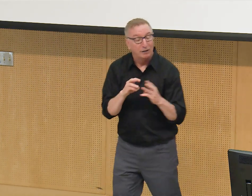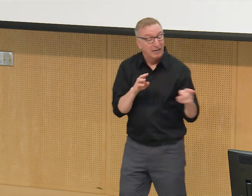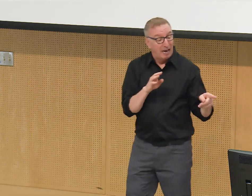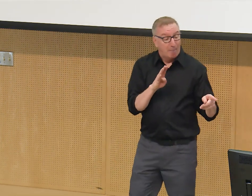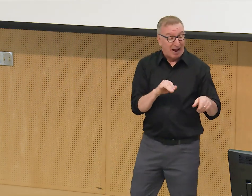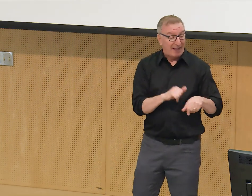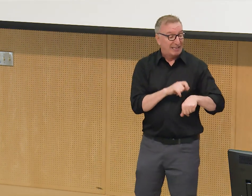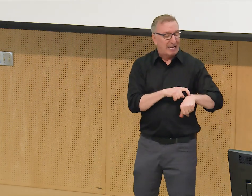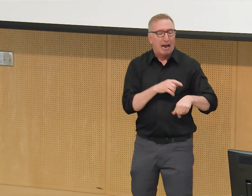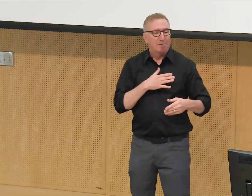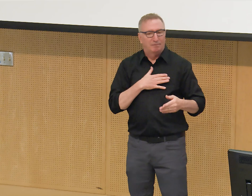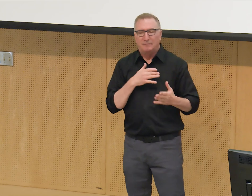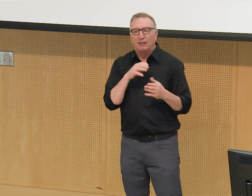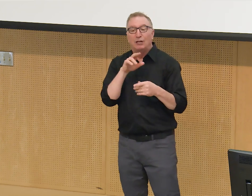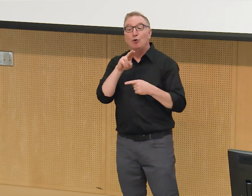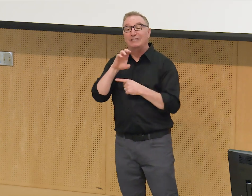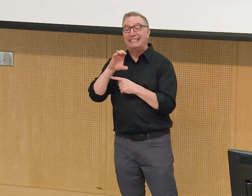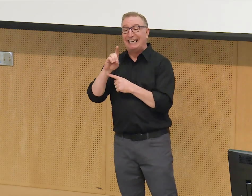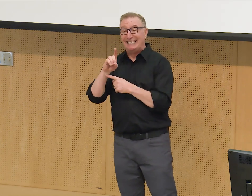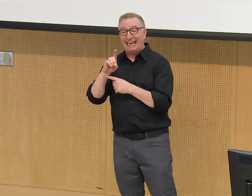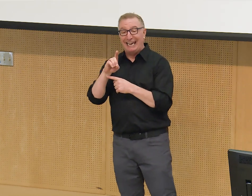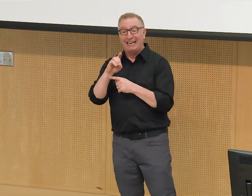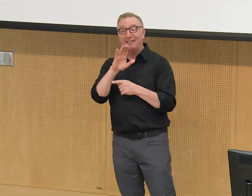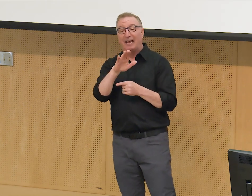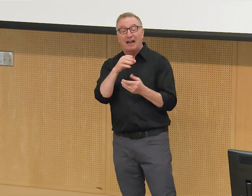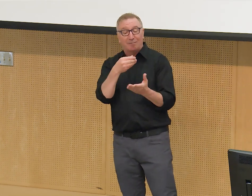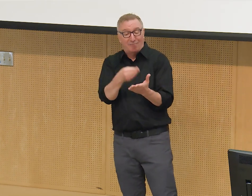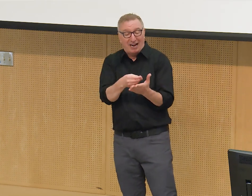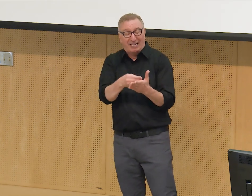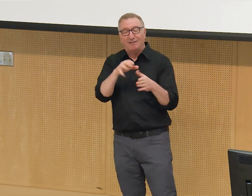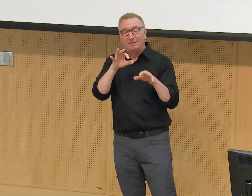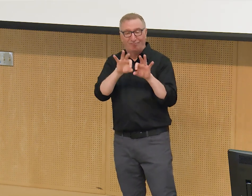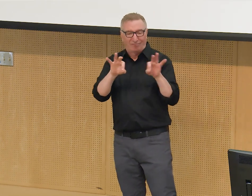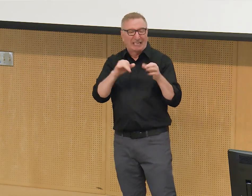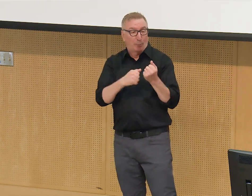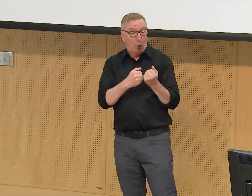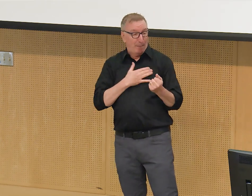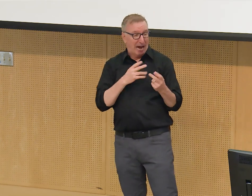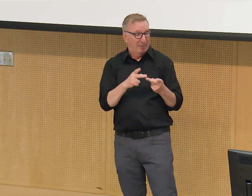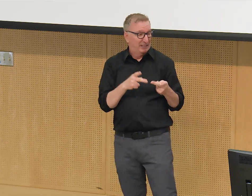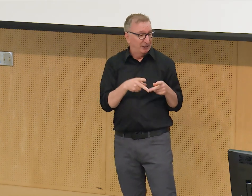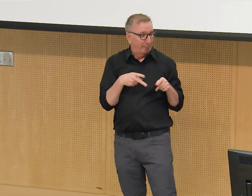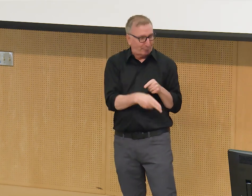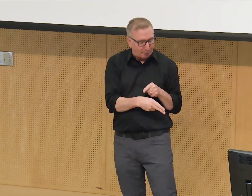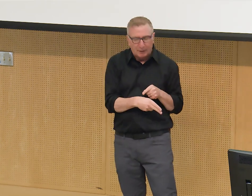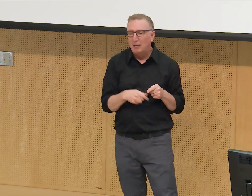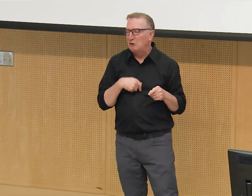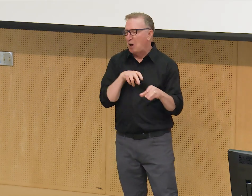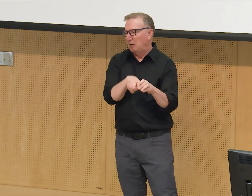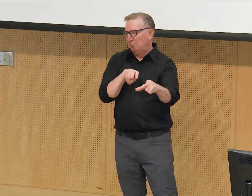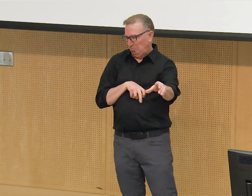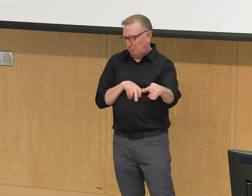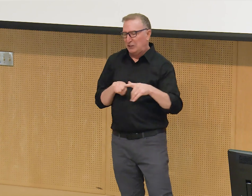And I--by that time, UCCD funding that had supported my previous position ran out,